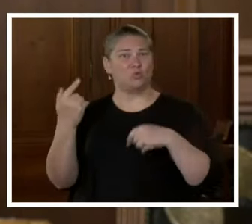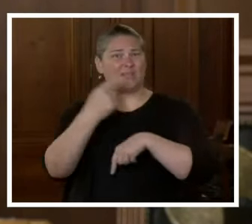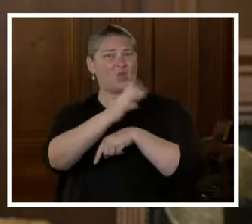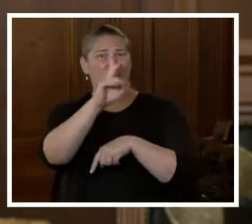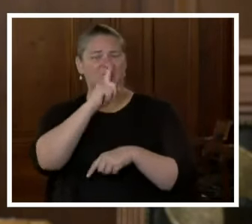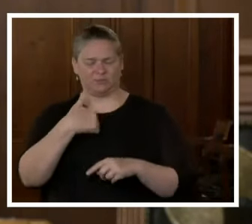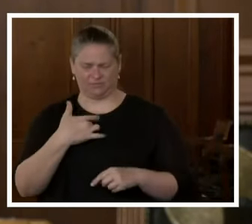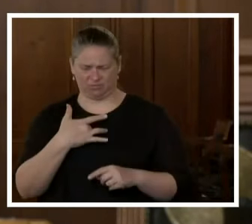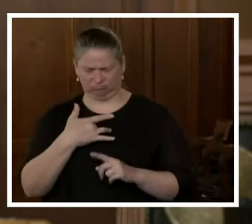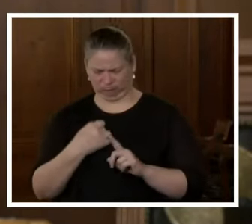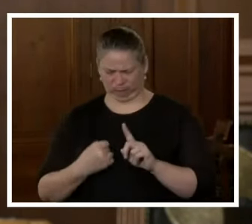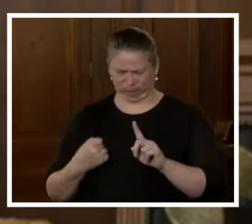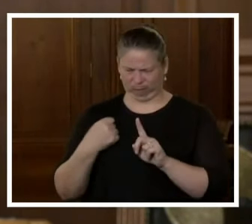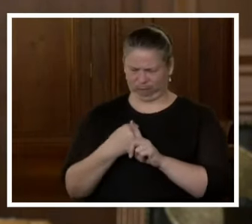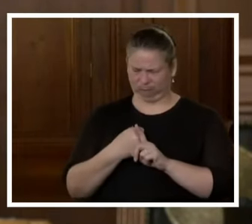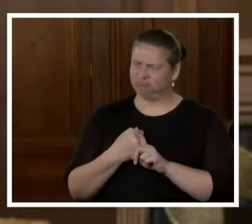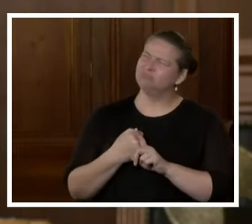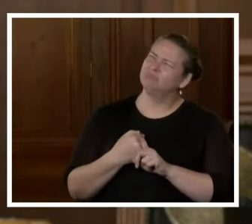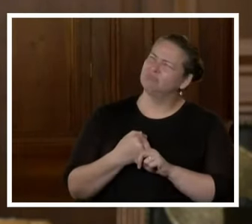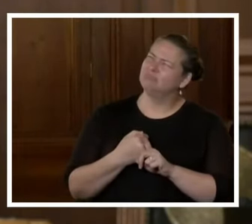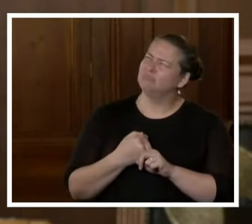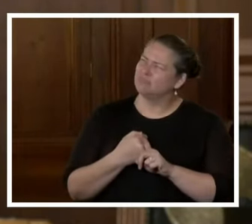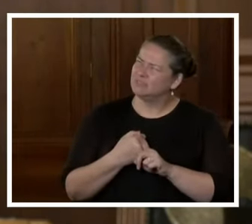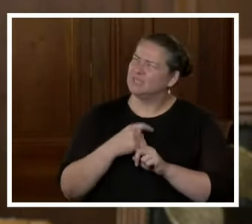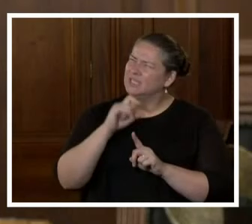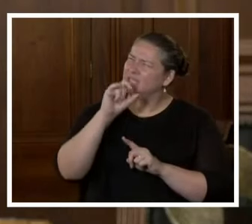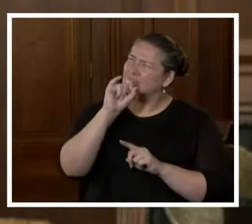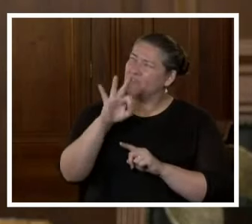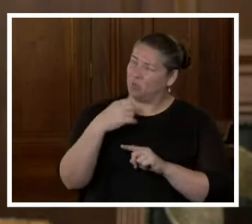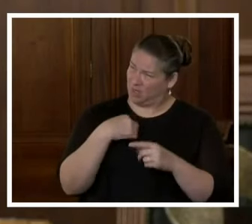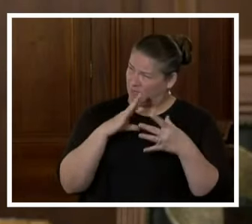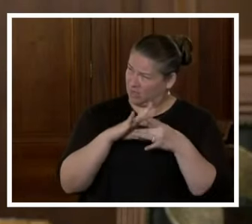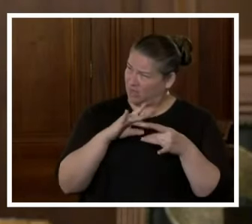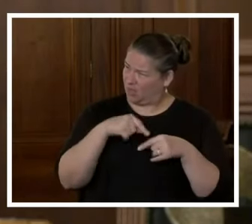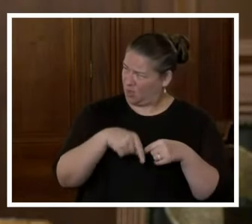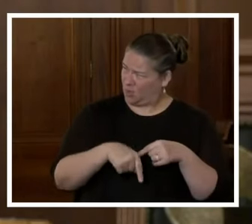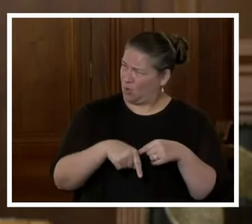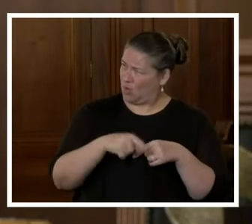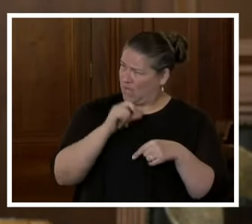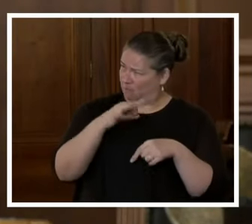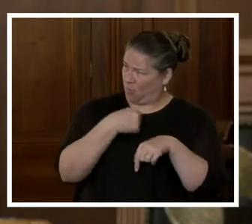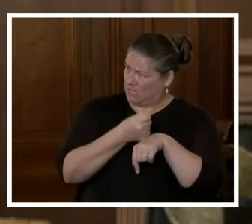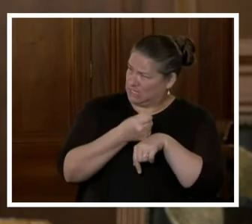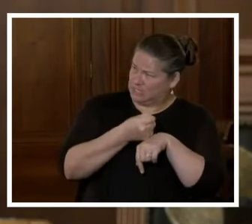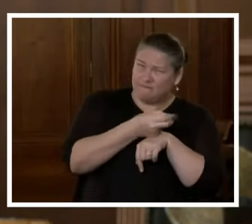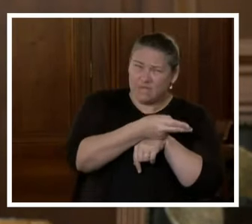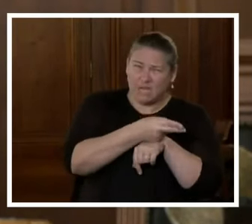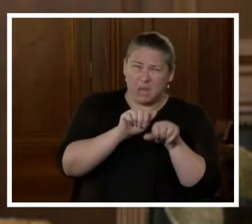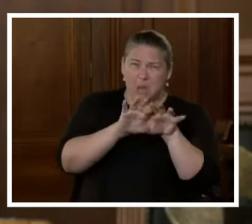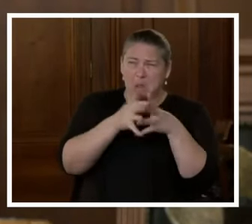THERE IS NO DIFFERENCE IN WHAT